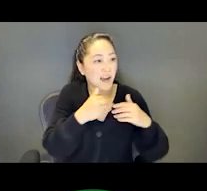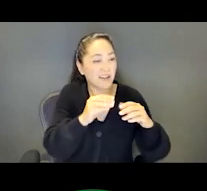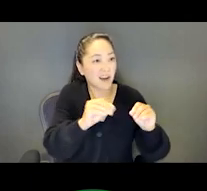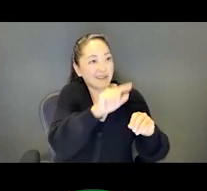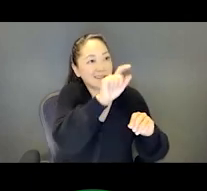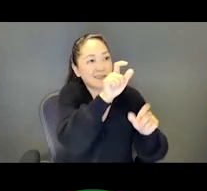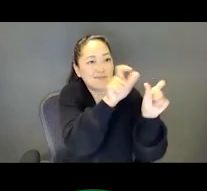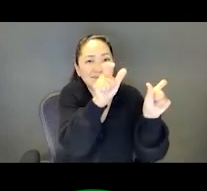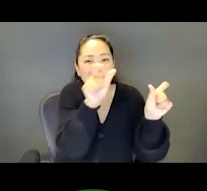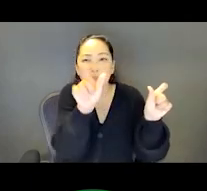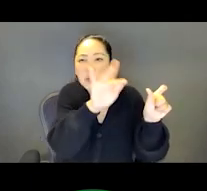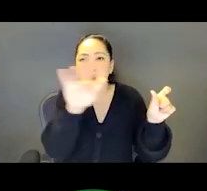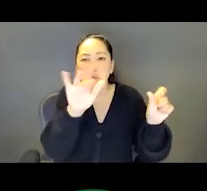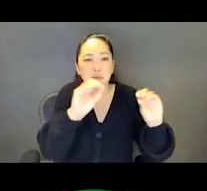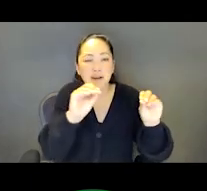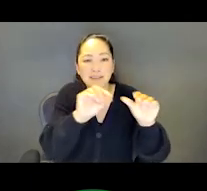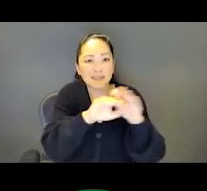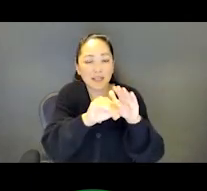If you have a phone line that is dedicated.